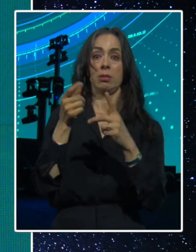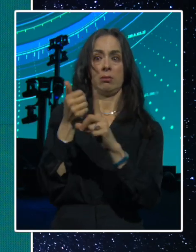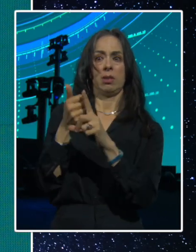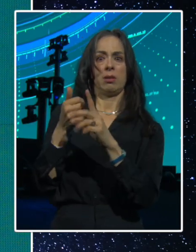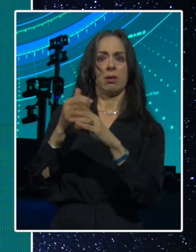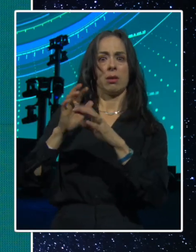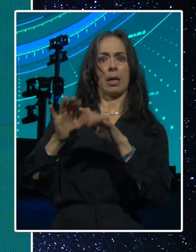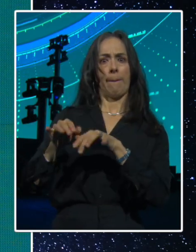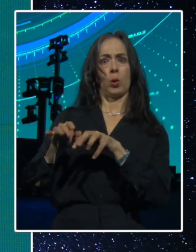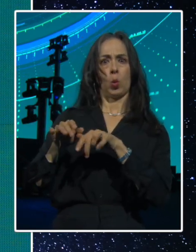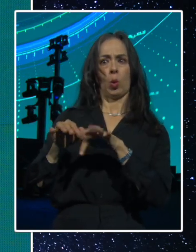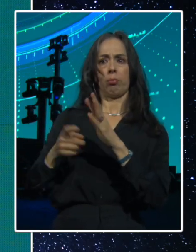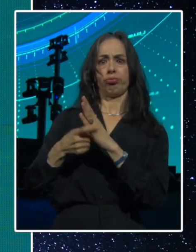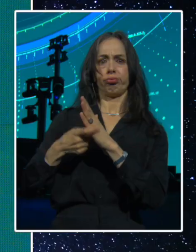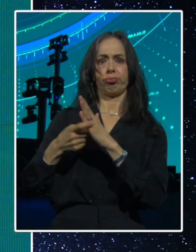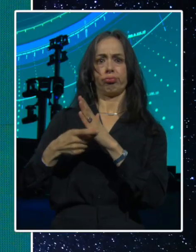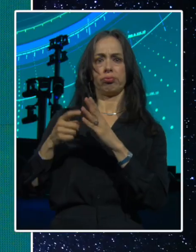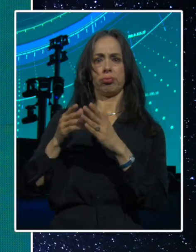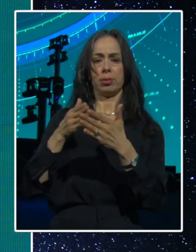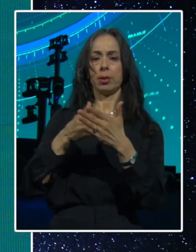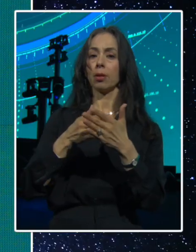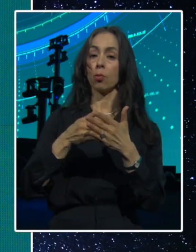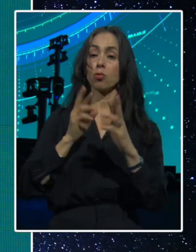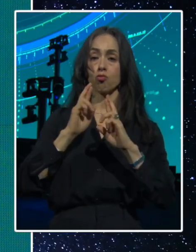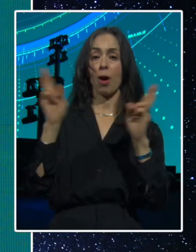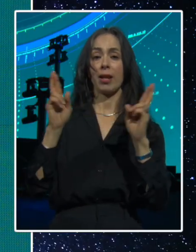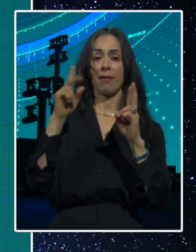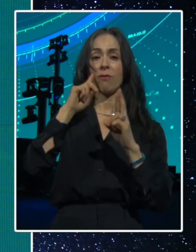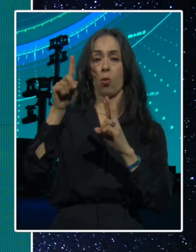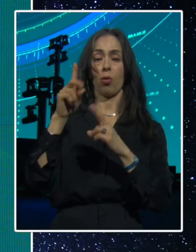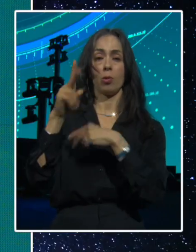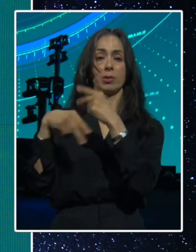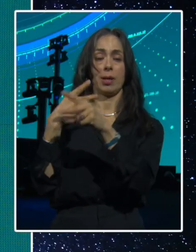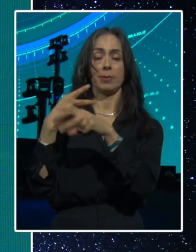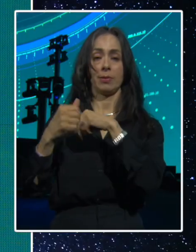because iLO 7 is ready for quantum threats.